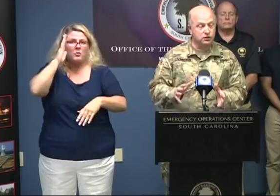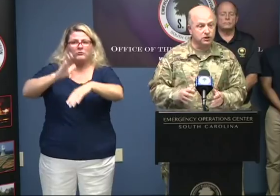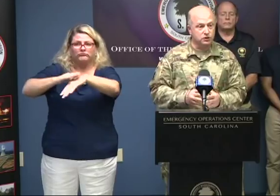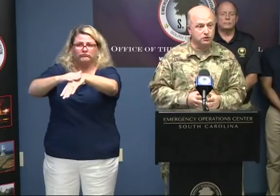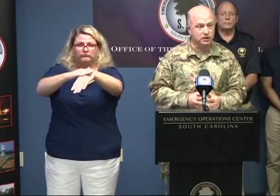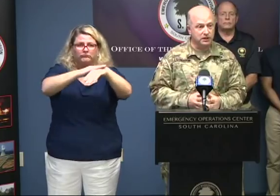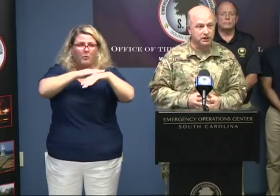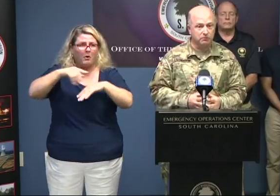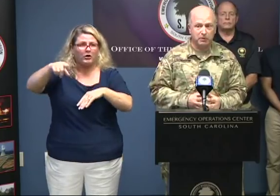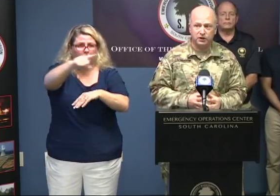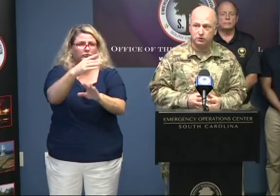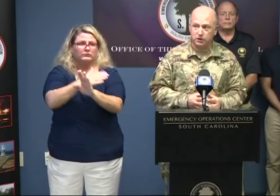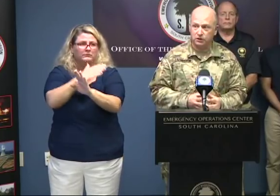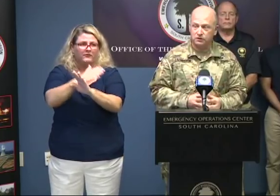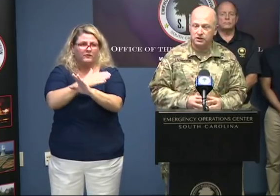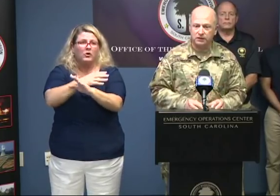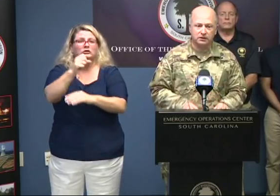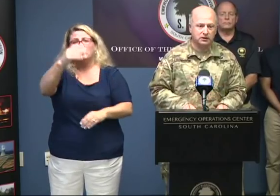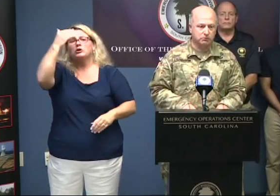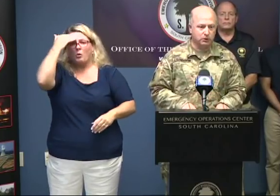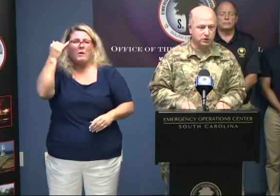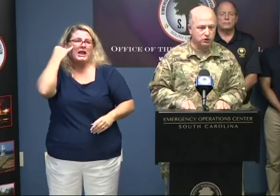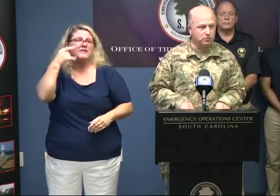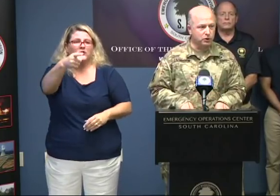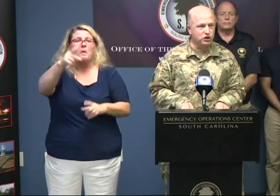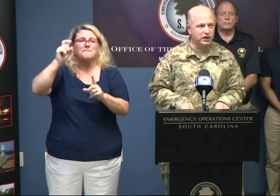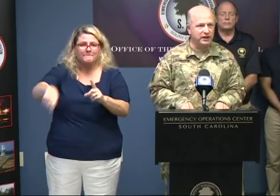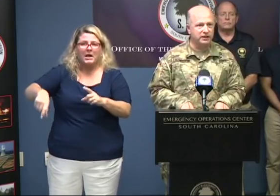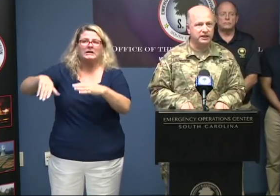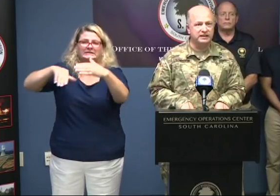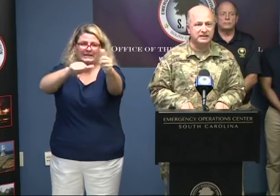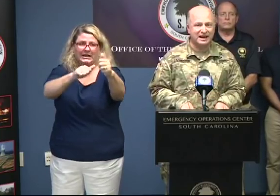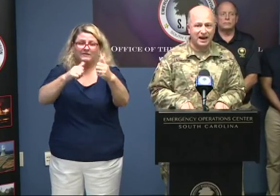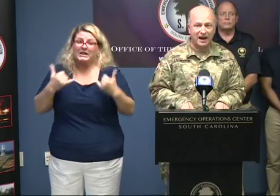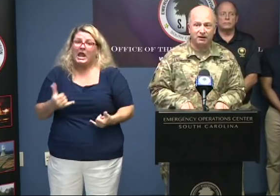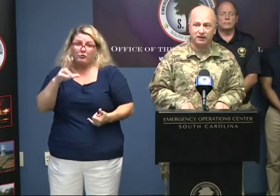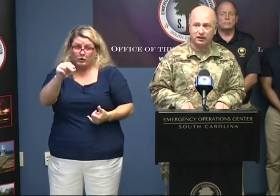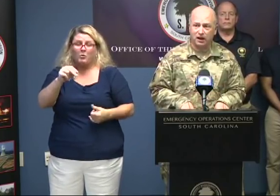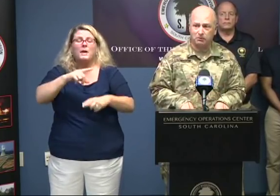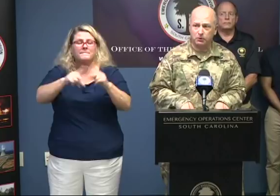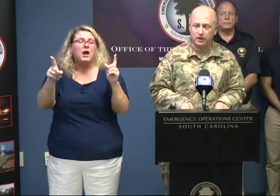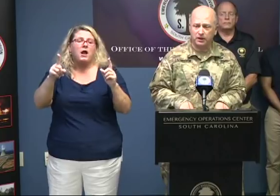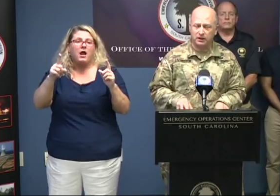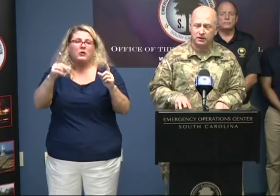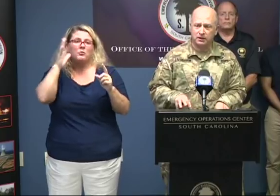so that you can make your moves. But we do appreciate the entire cooperation